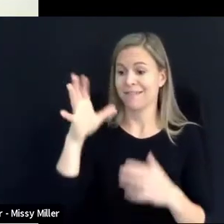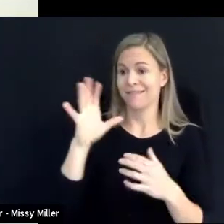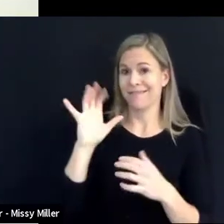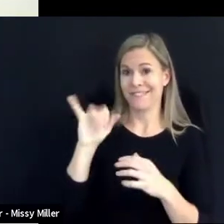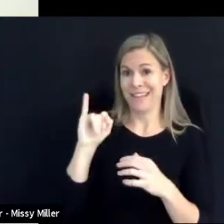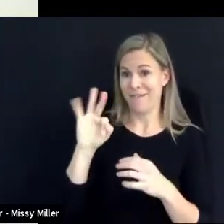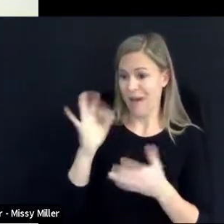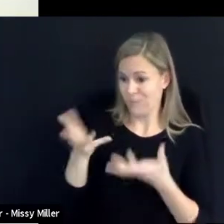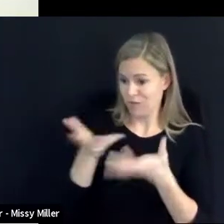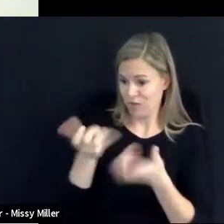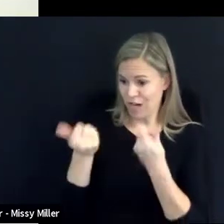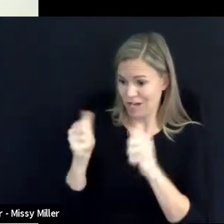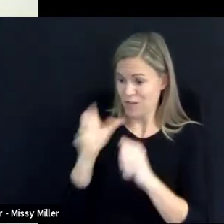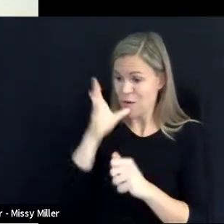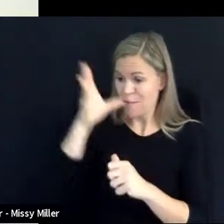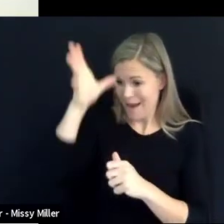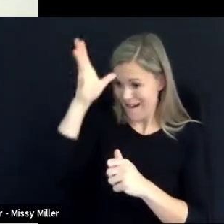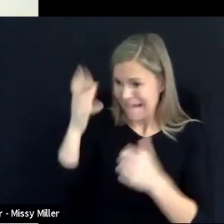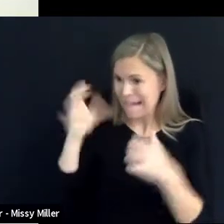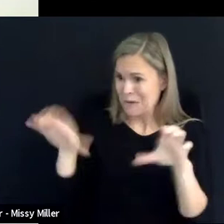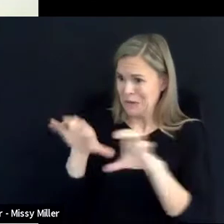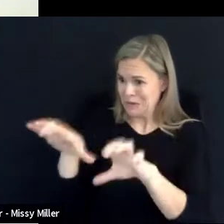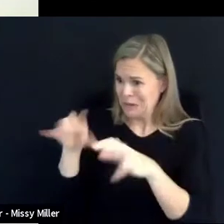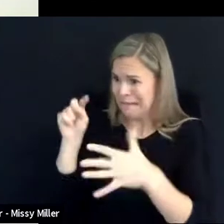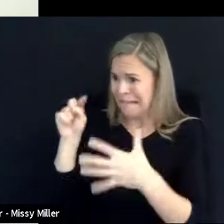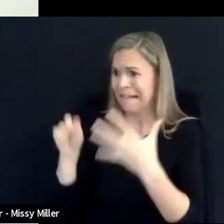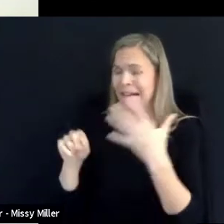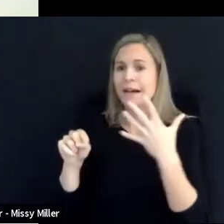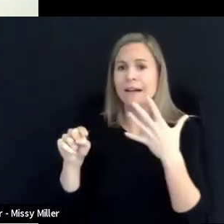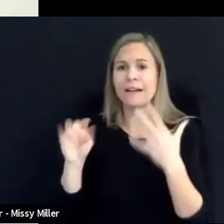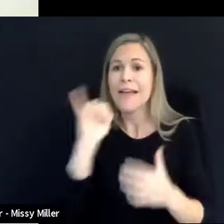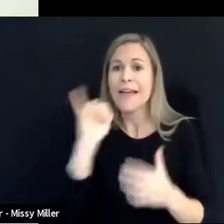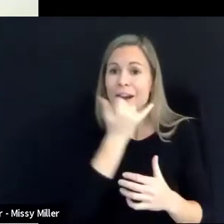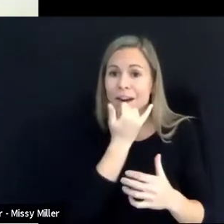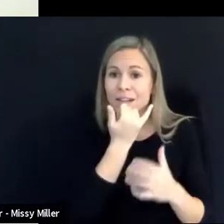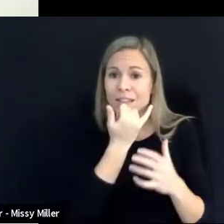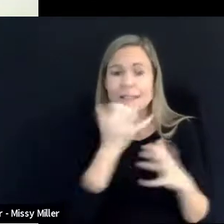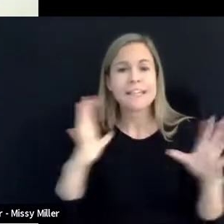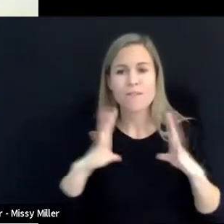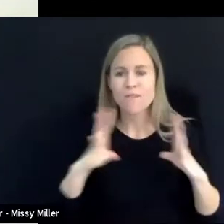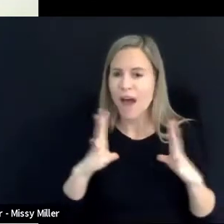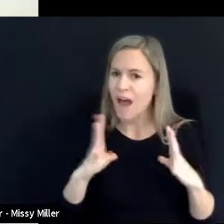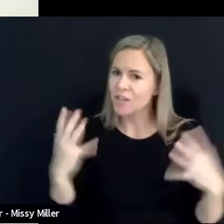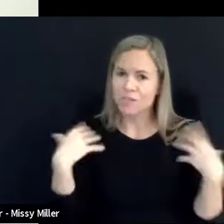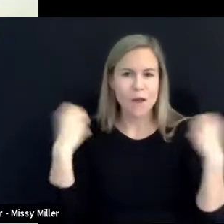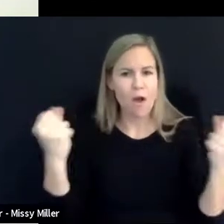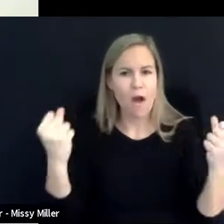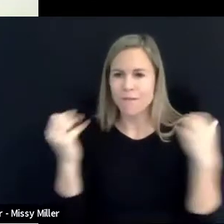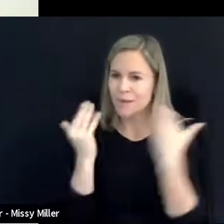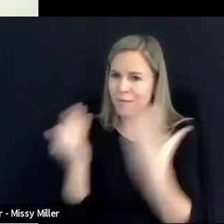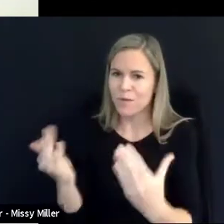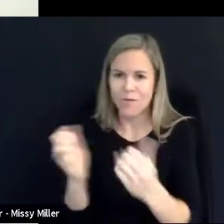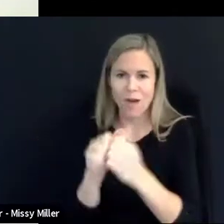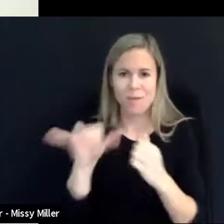All right, you're gonna have to choose just like we choose all our behaviors, right? You're gonna have to choose something to do,